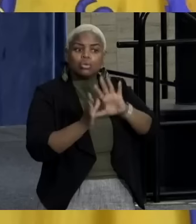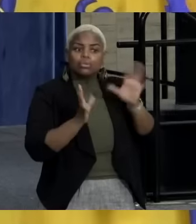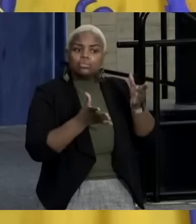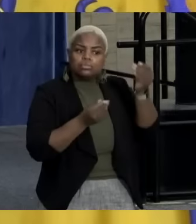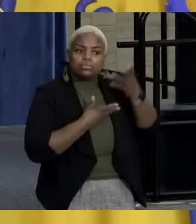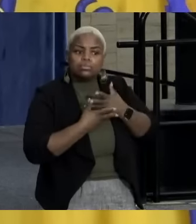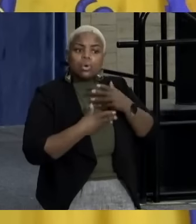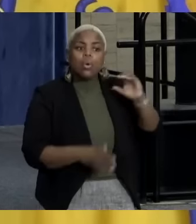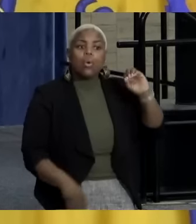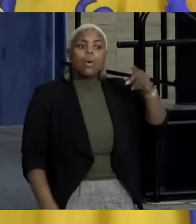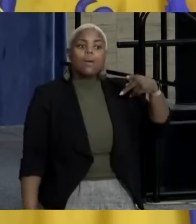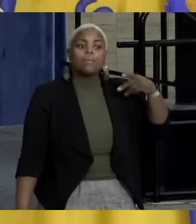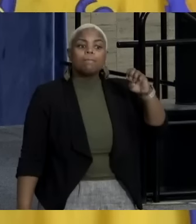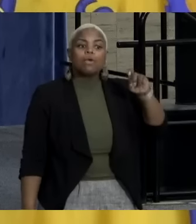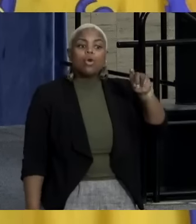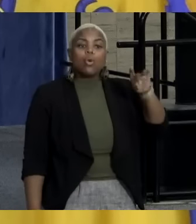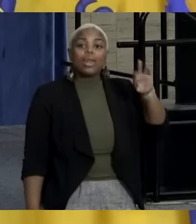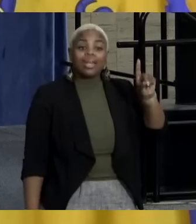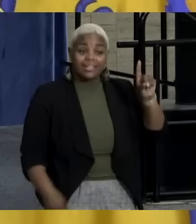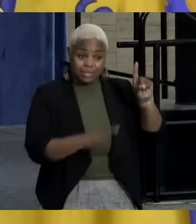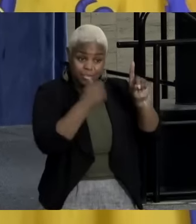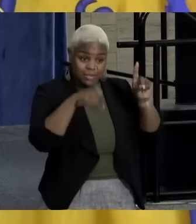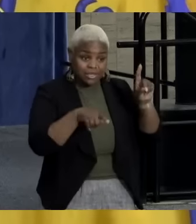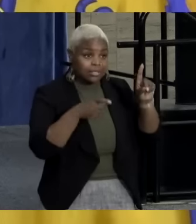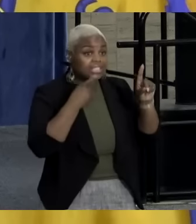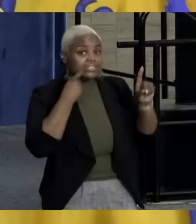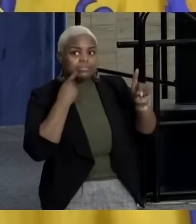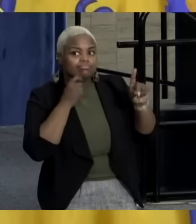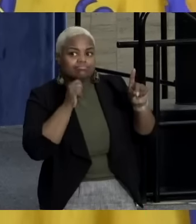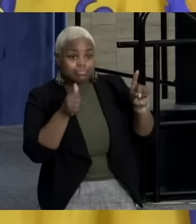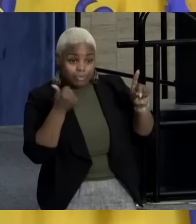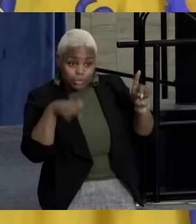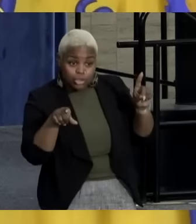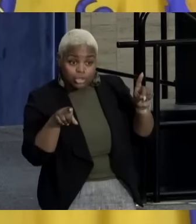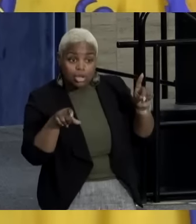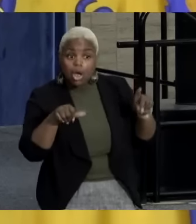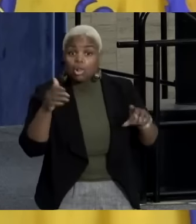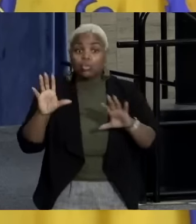groupthink that said kids should avoid peanut butter until they're age three to prevent peanut